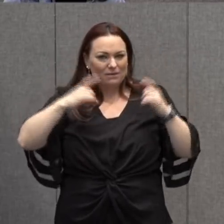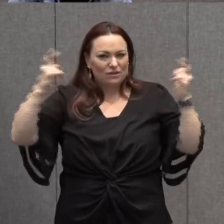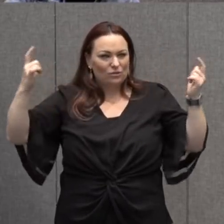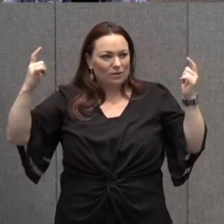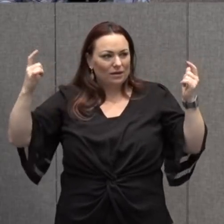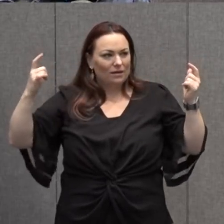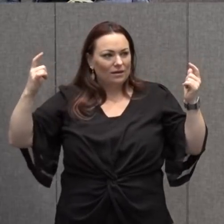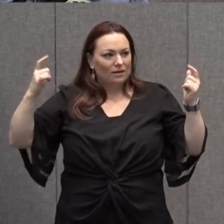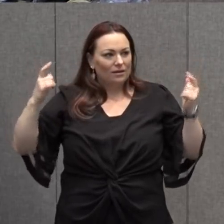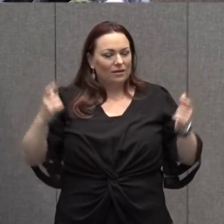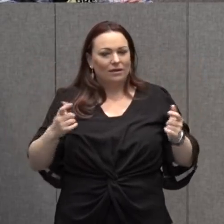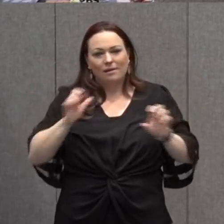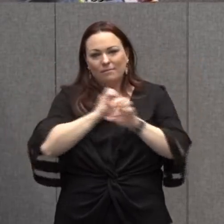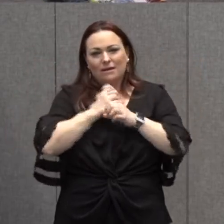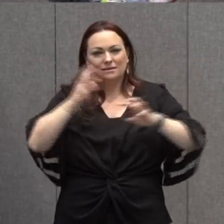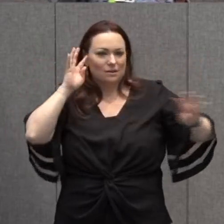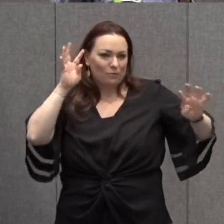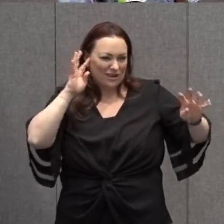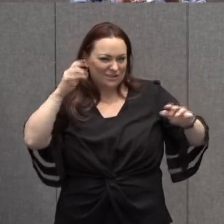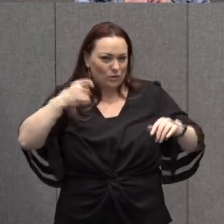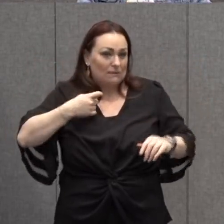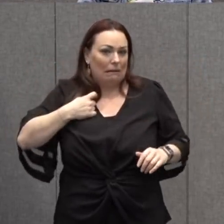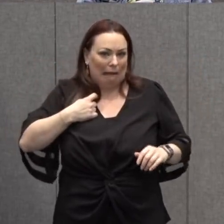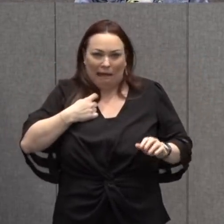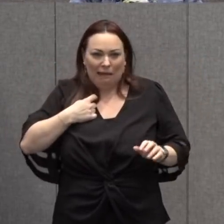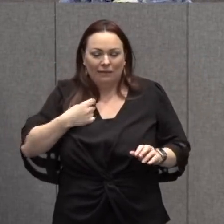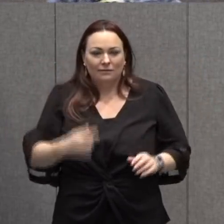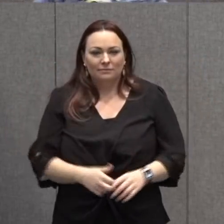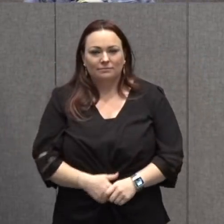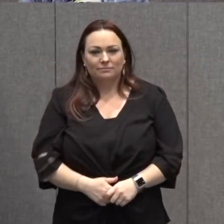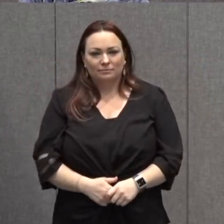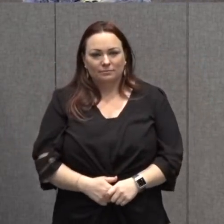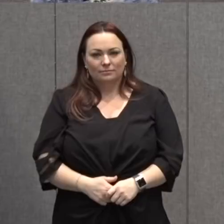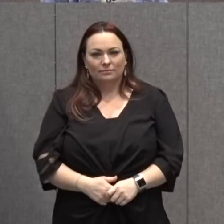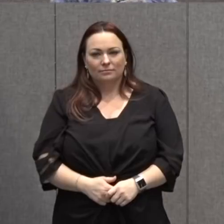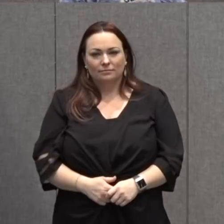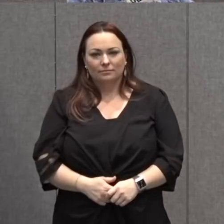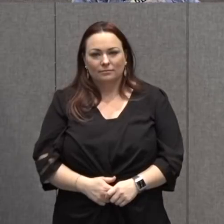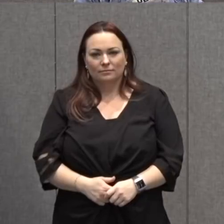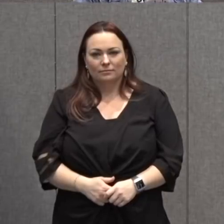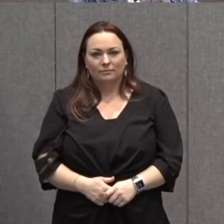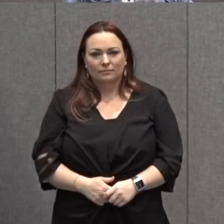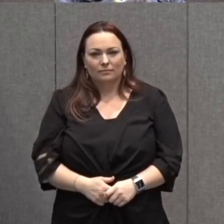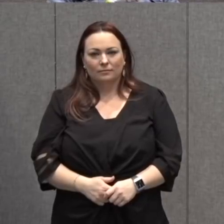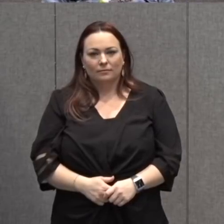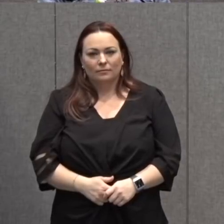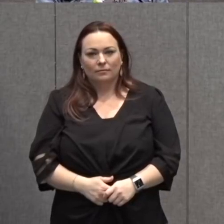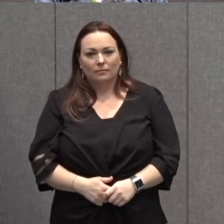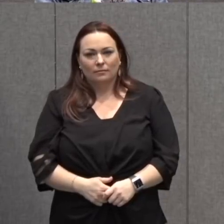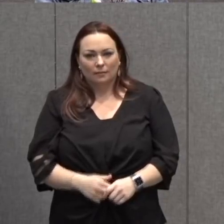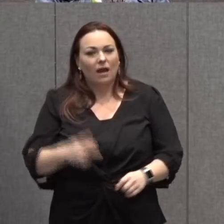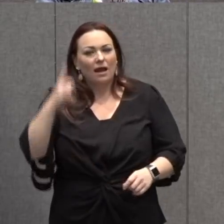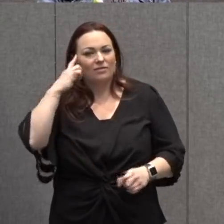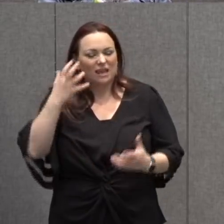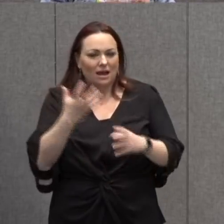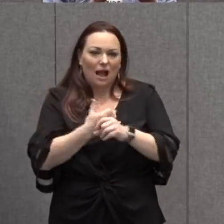And I'm making crazy noises, okay, let's see. Uh, all right, I think I got it. I think I got it, Ms. Maes.